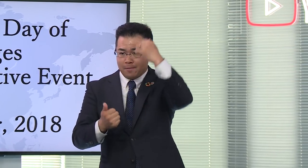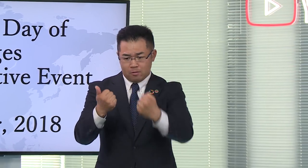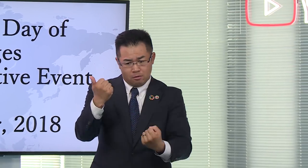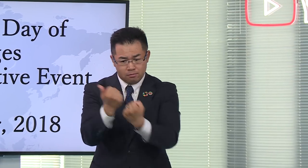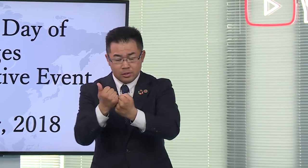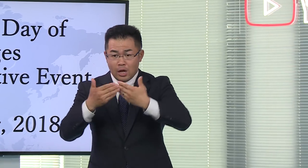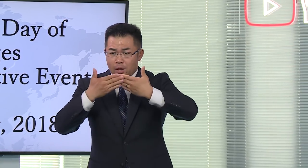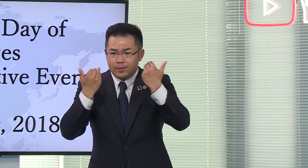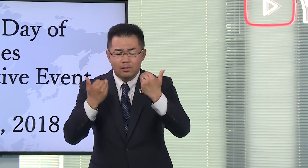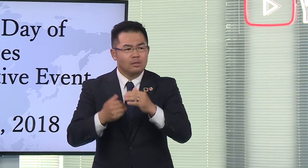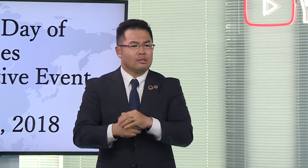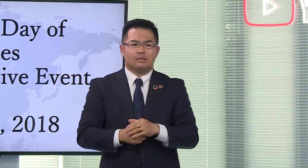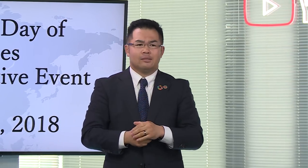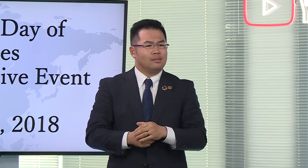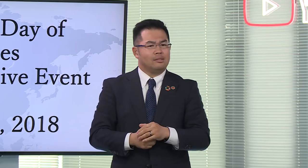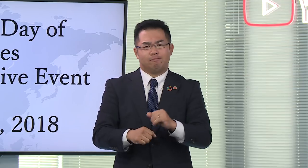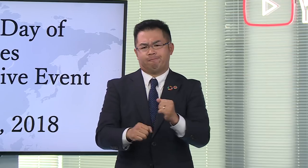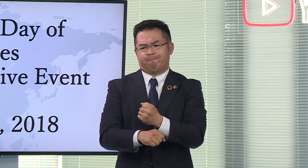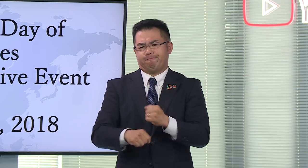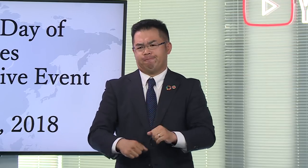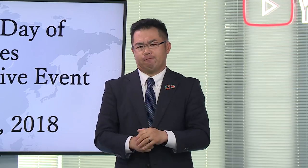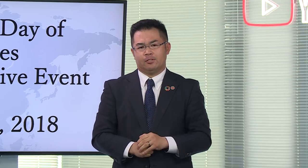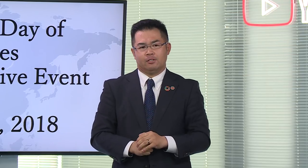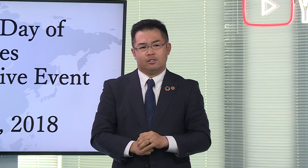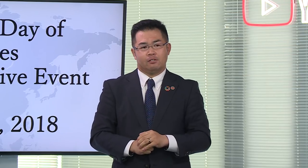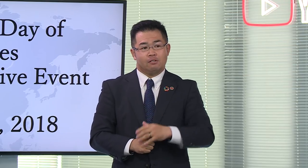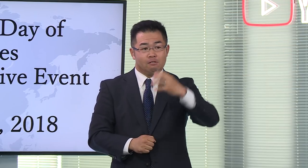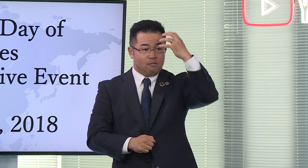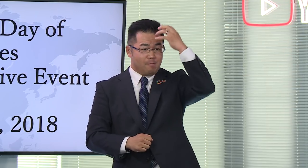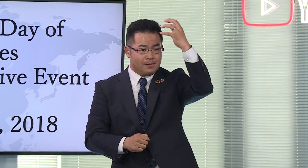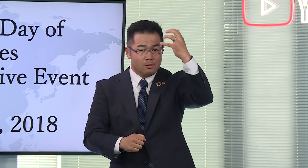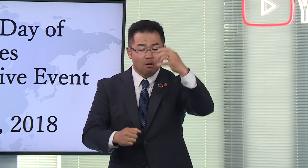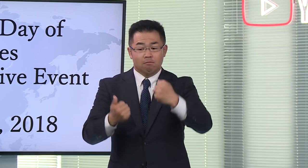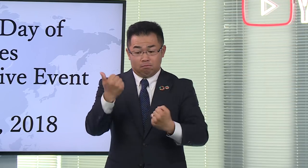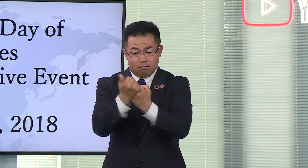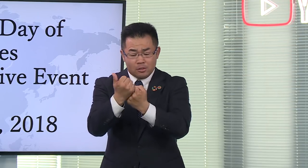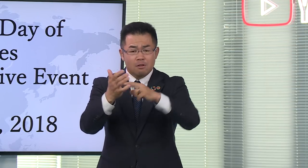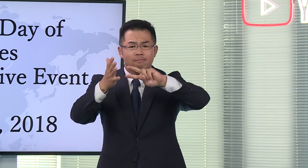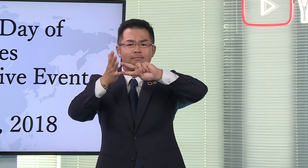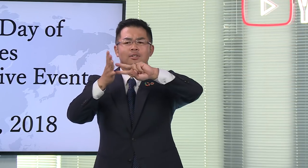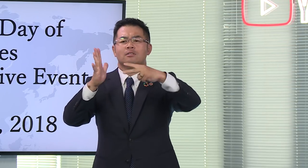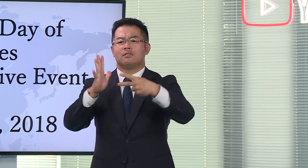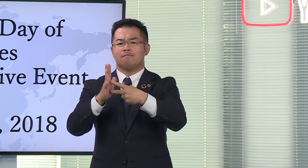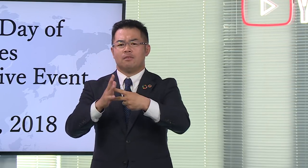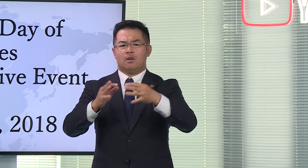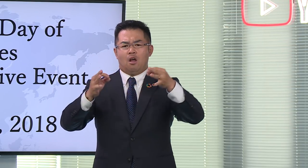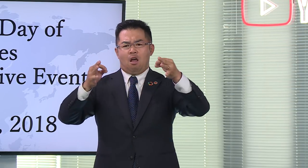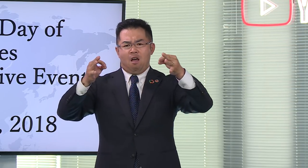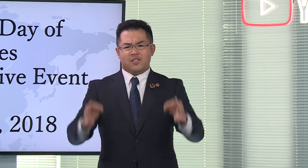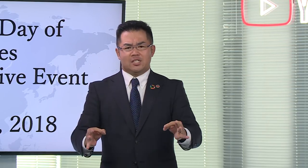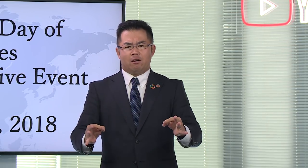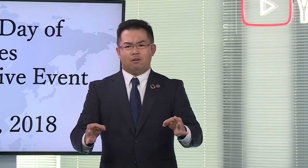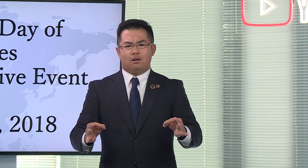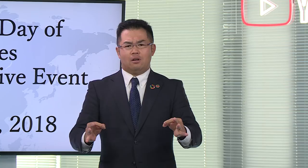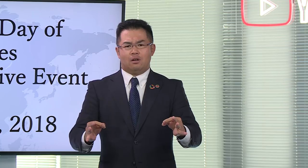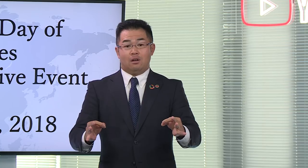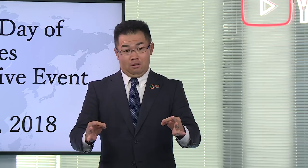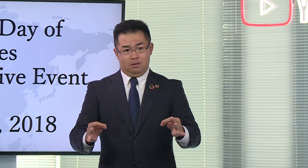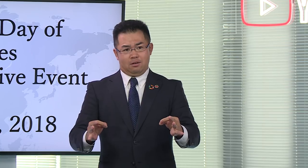And one more activity that I think you should share. >> YASUNORI SHIMAMOTO: That's a good question, in terms of interpreters training, it's